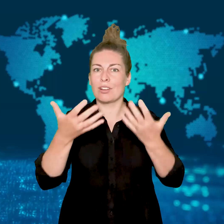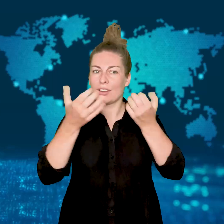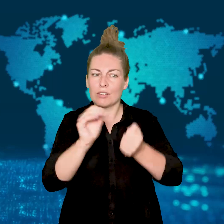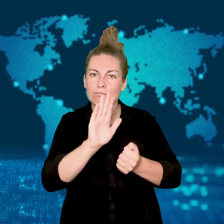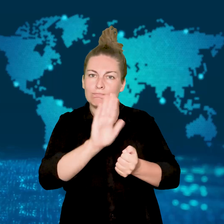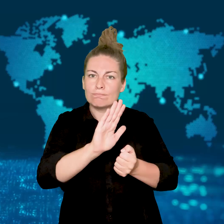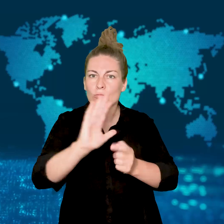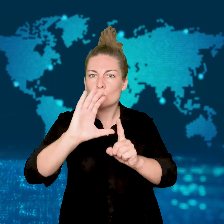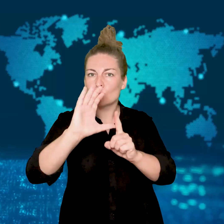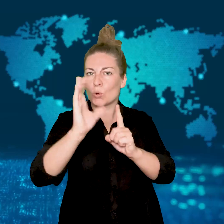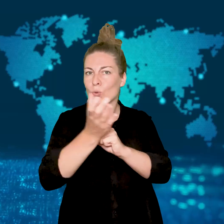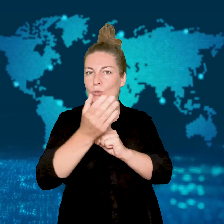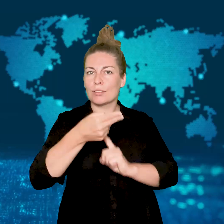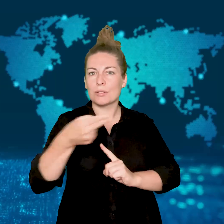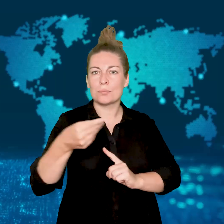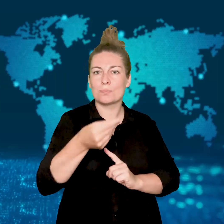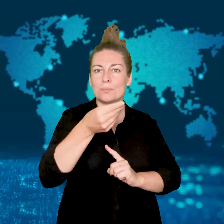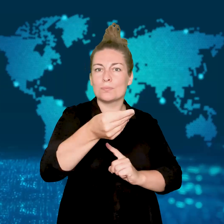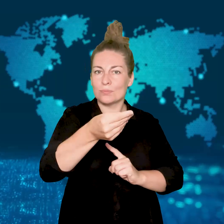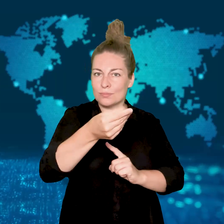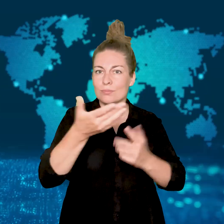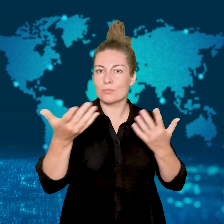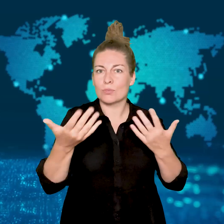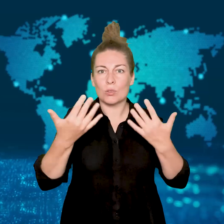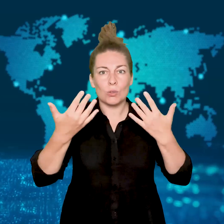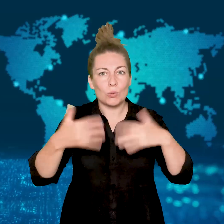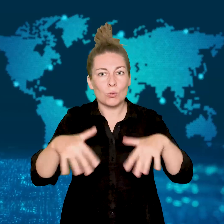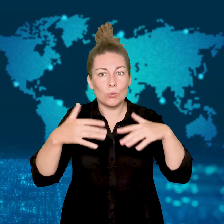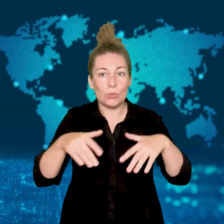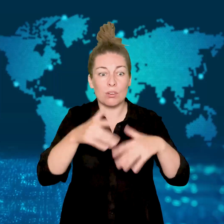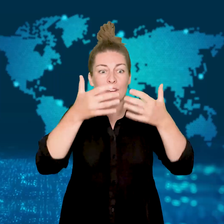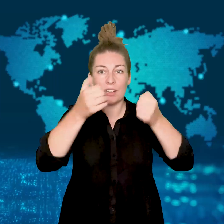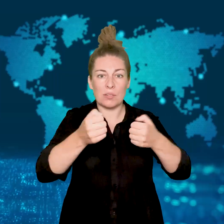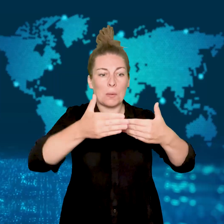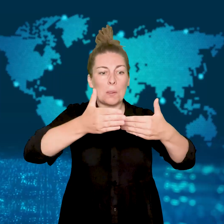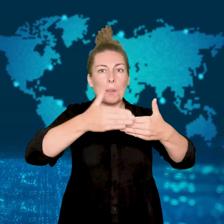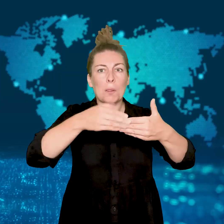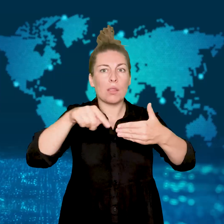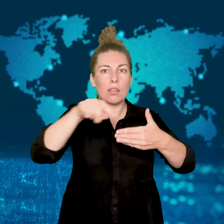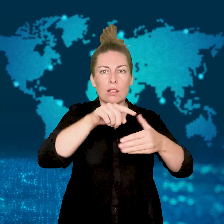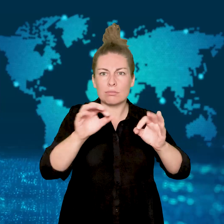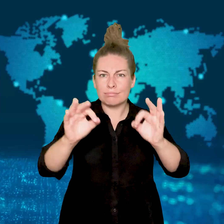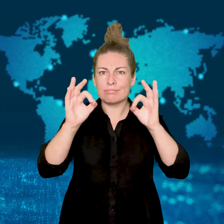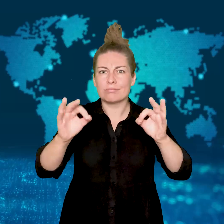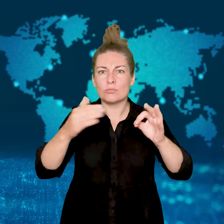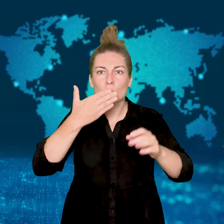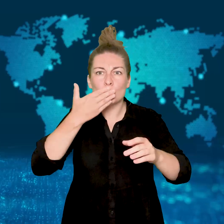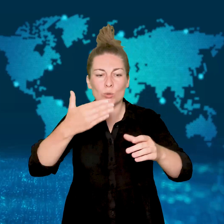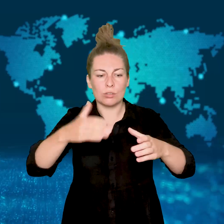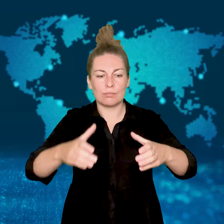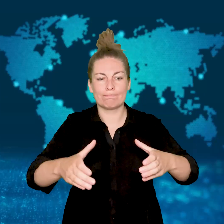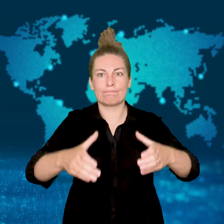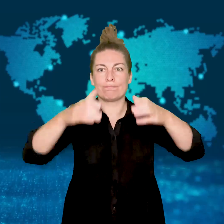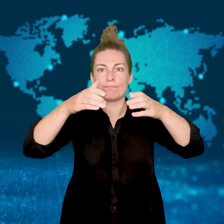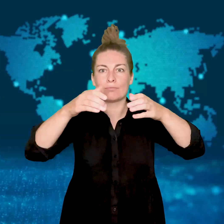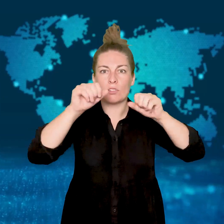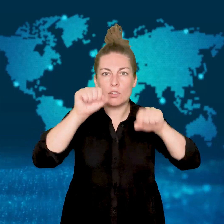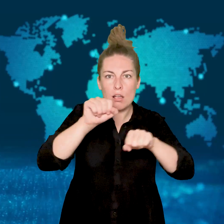and has been designated a provincial cultural relic.